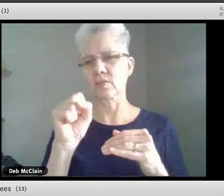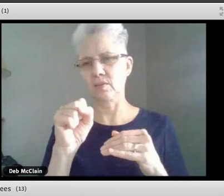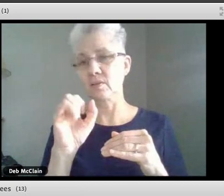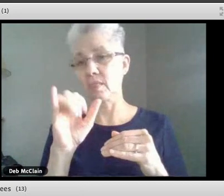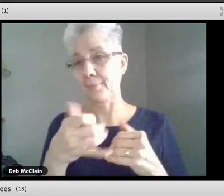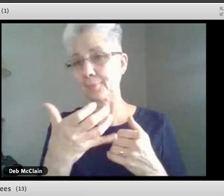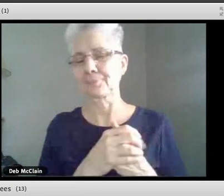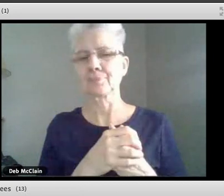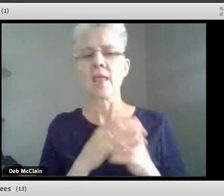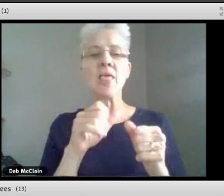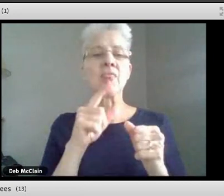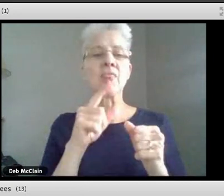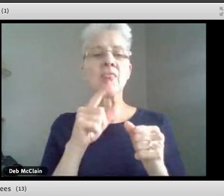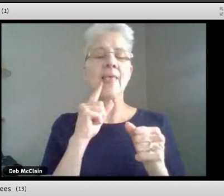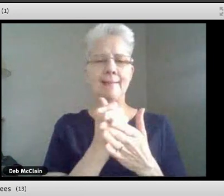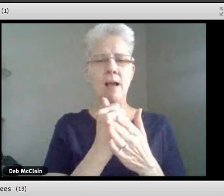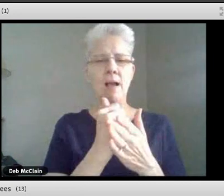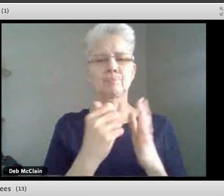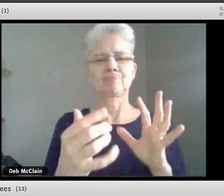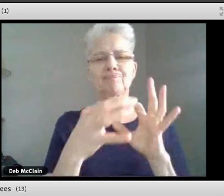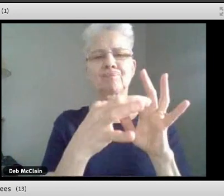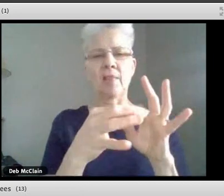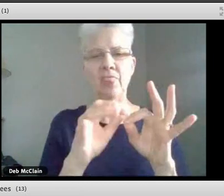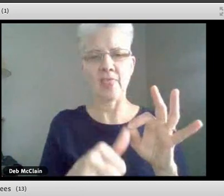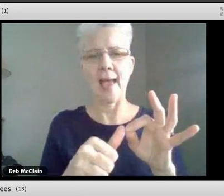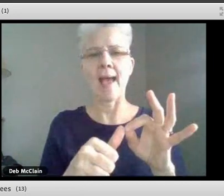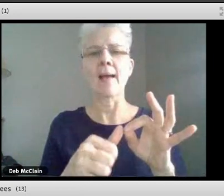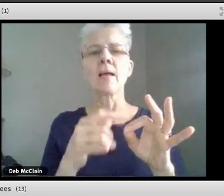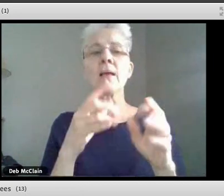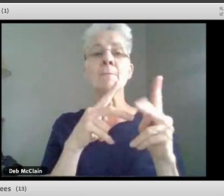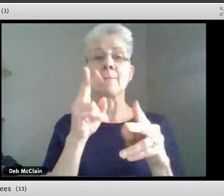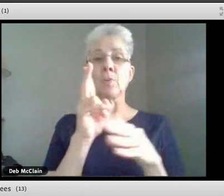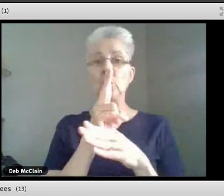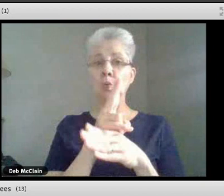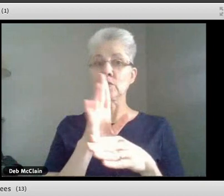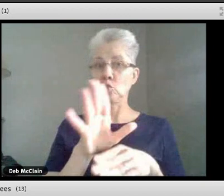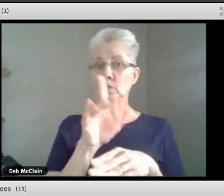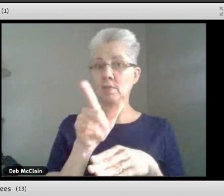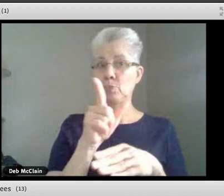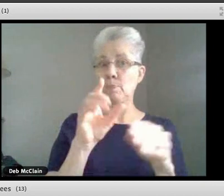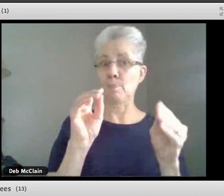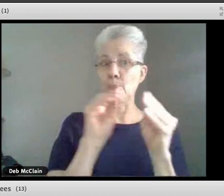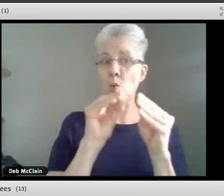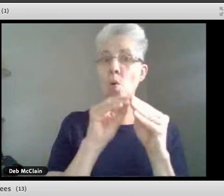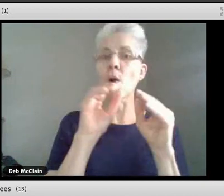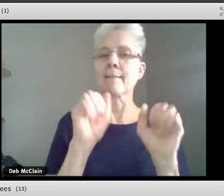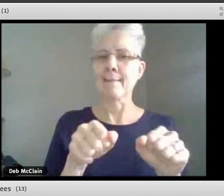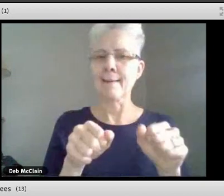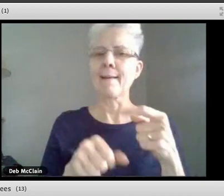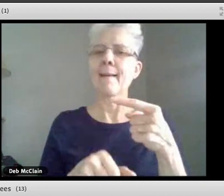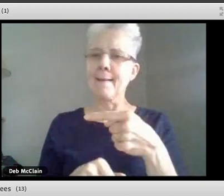because people accessing you can have access to that. So one of the things you really need to think about